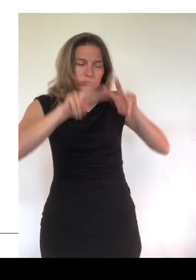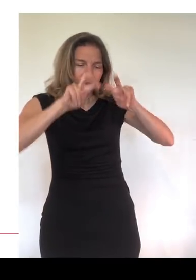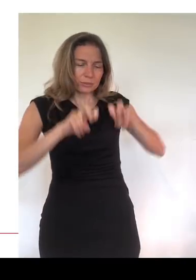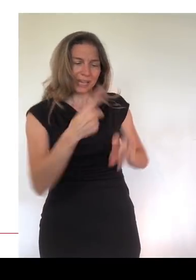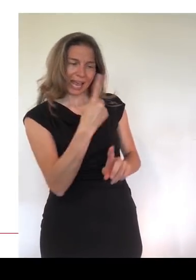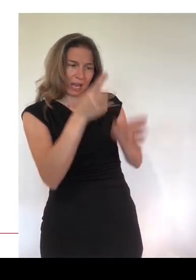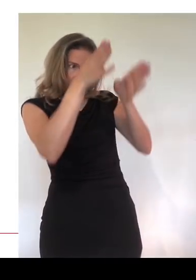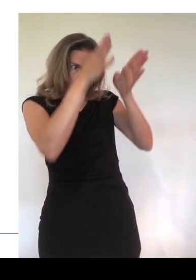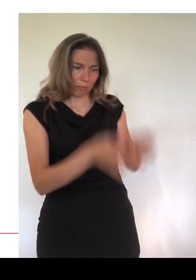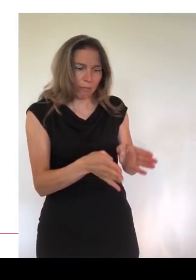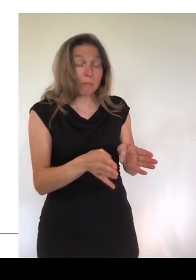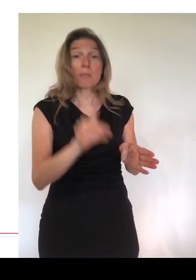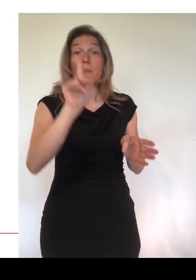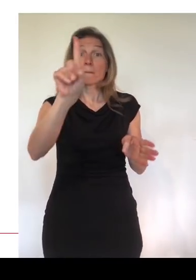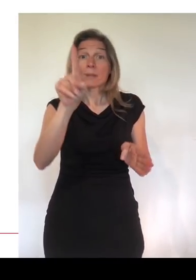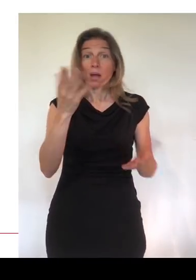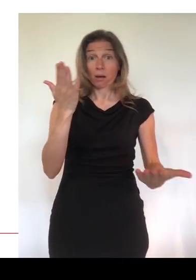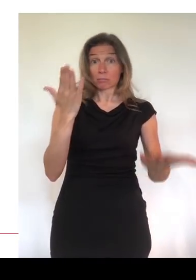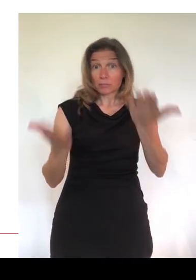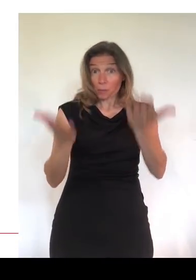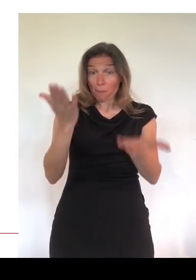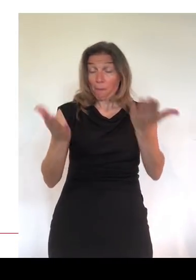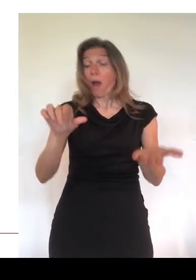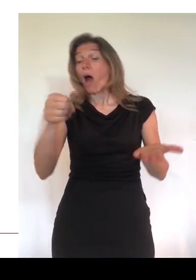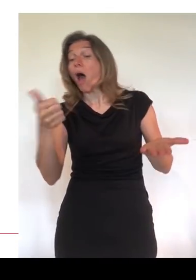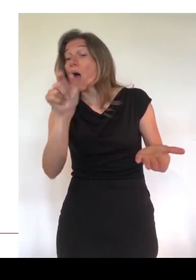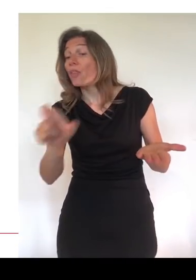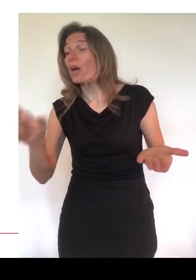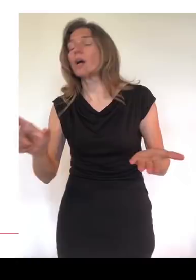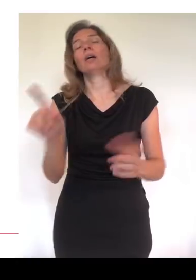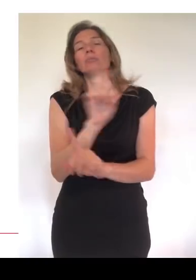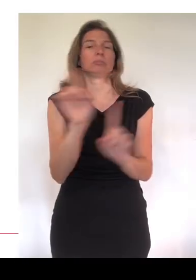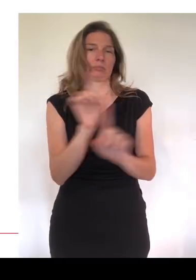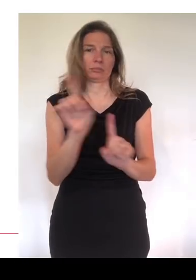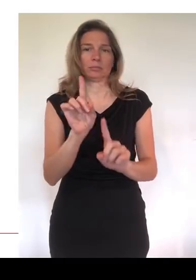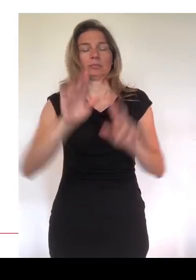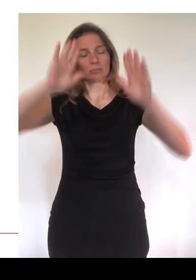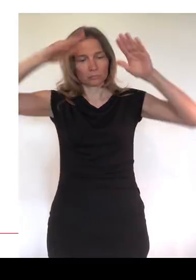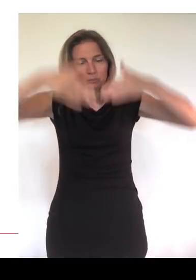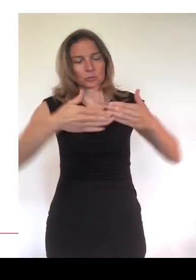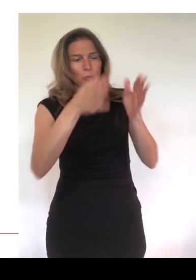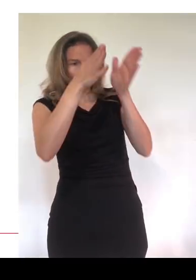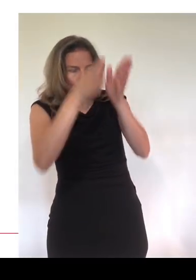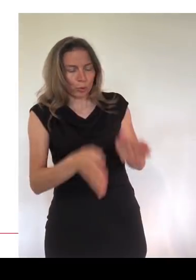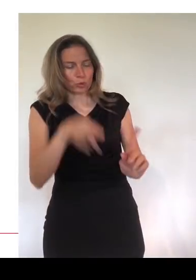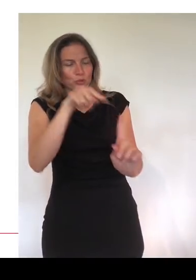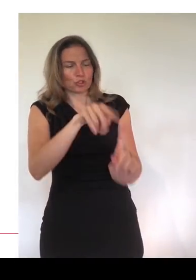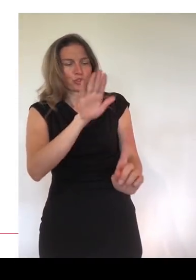relationship to peers